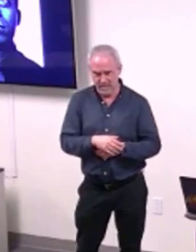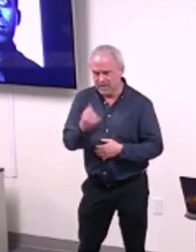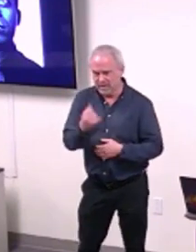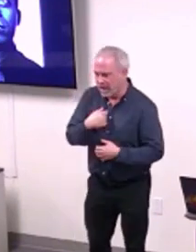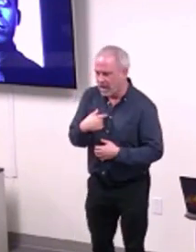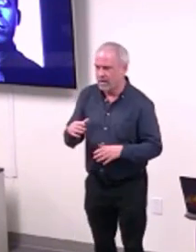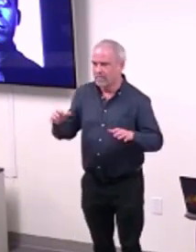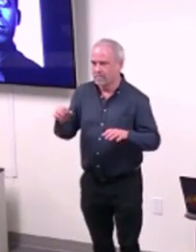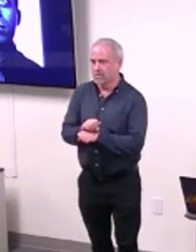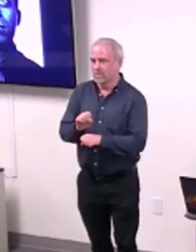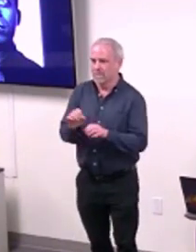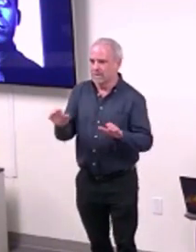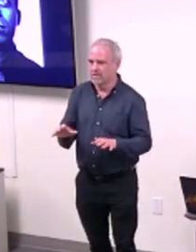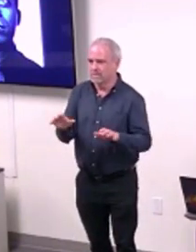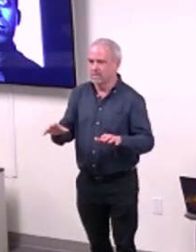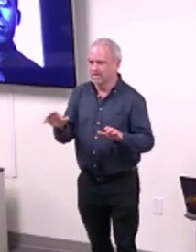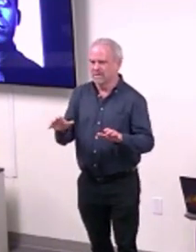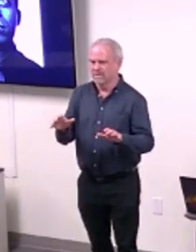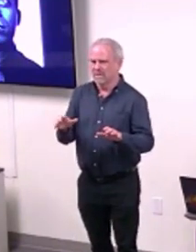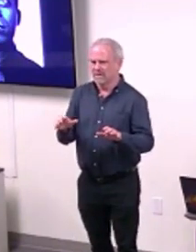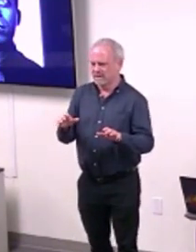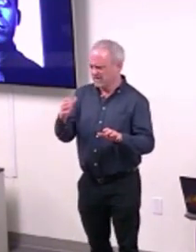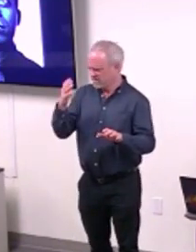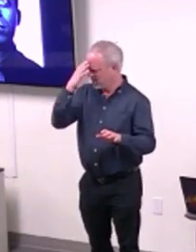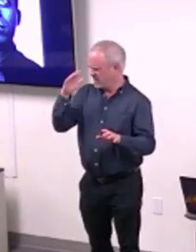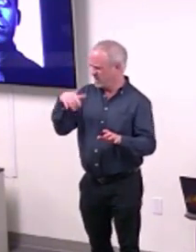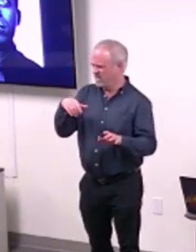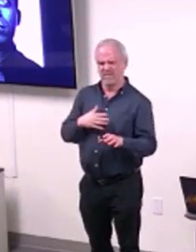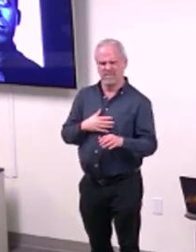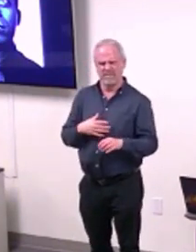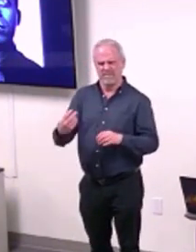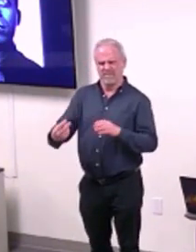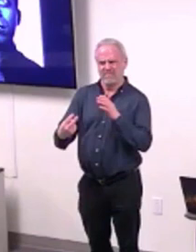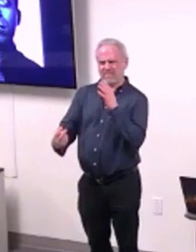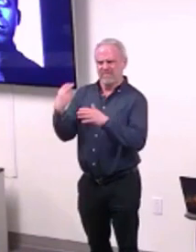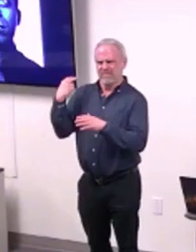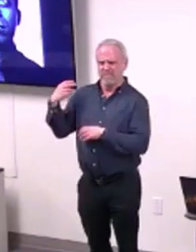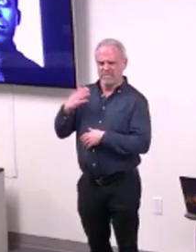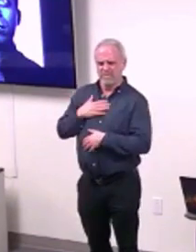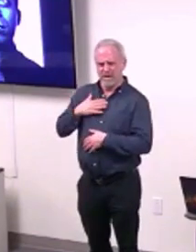To know that my ancestors did this work for quite literally hundreds of years before me.